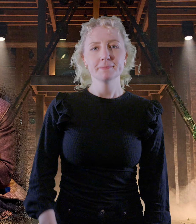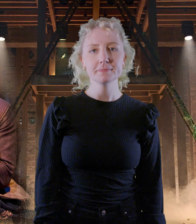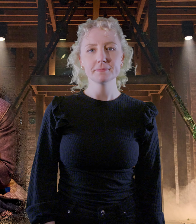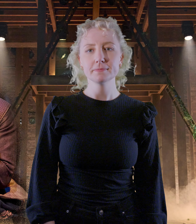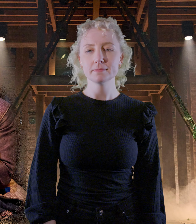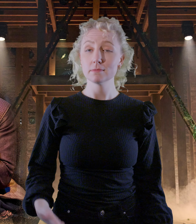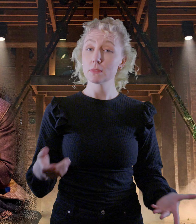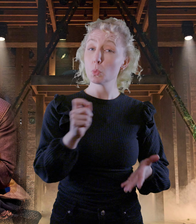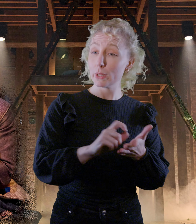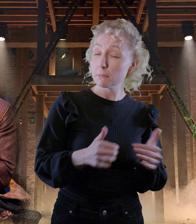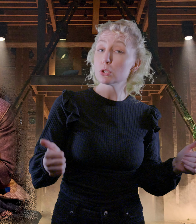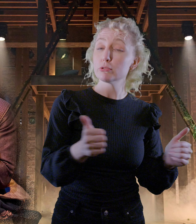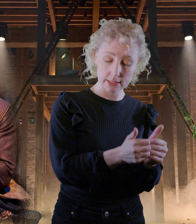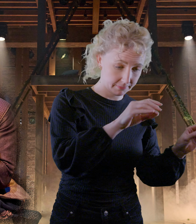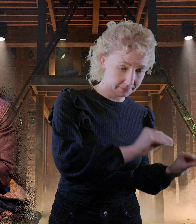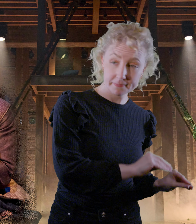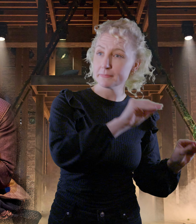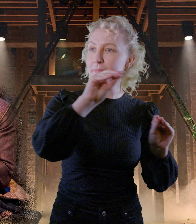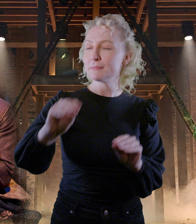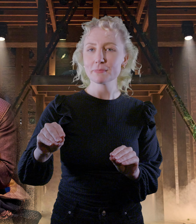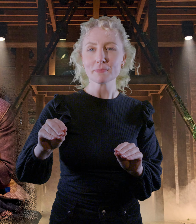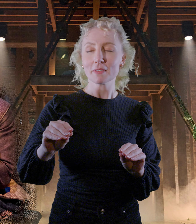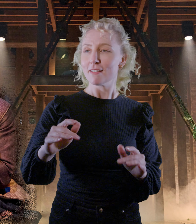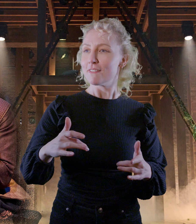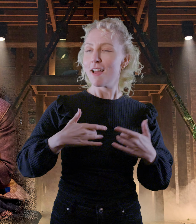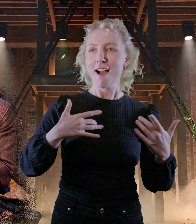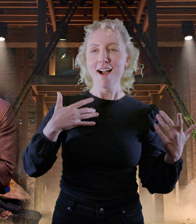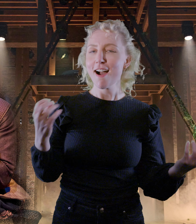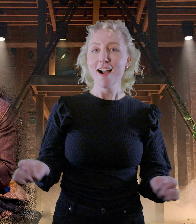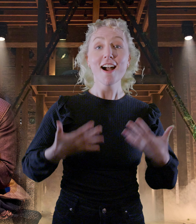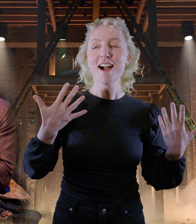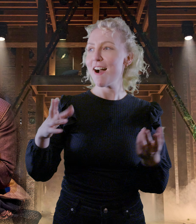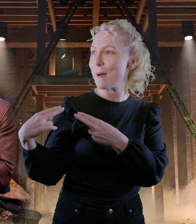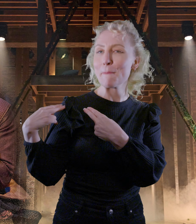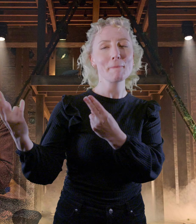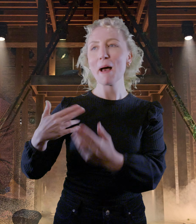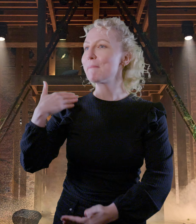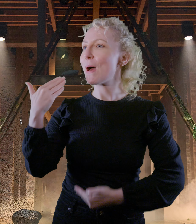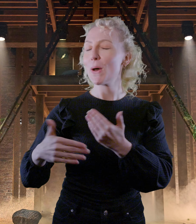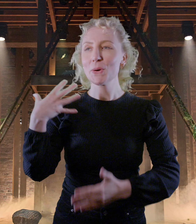William does go to London and he is soon free from his oppressive life in Stratford.